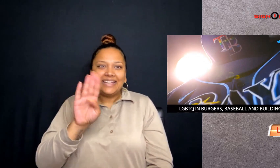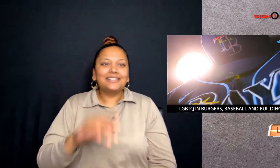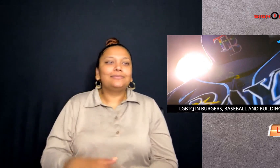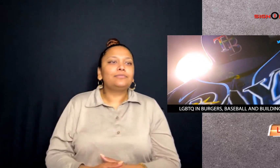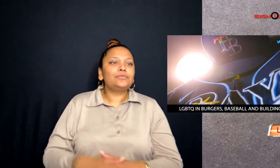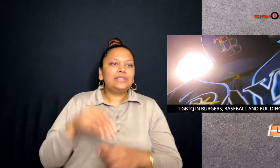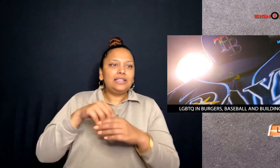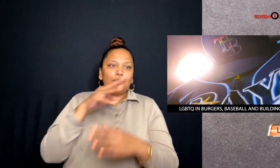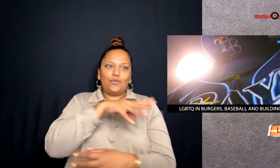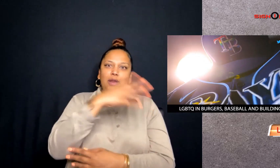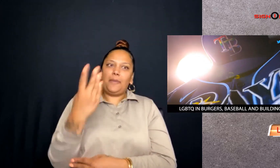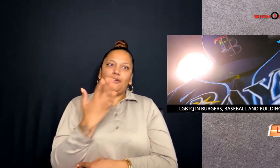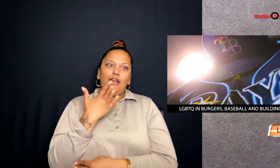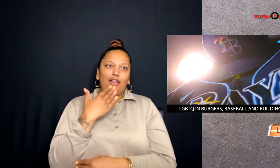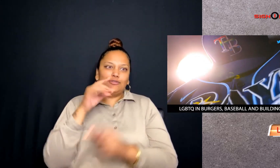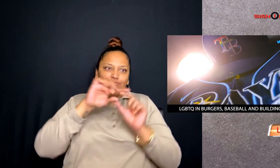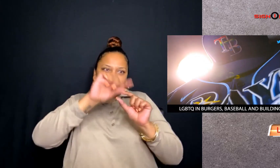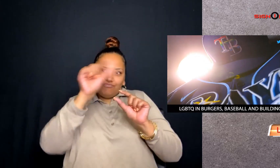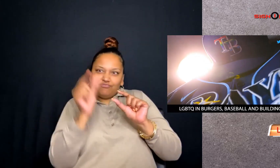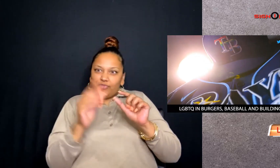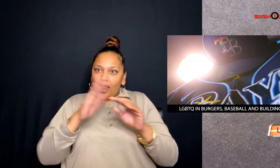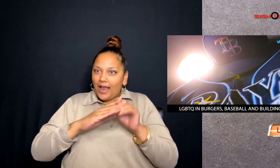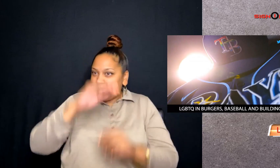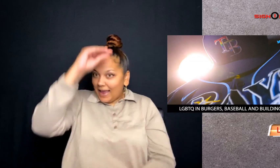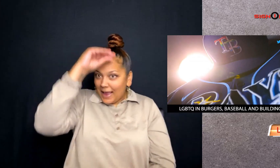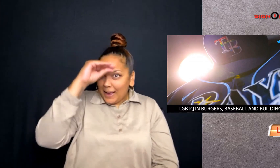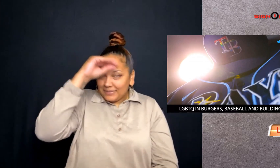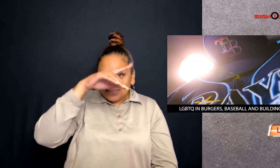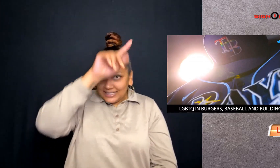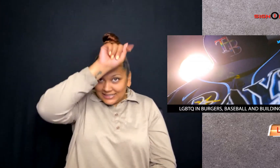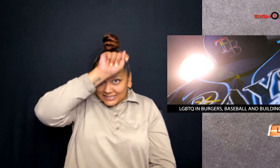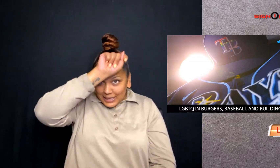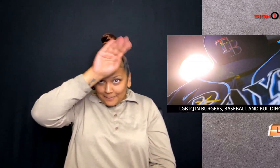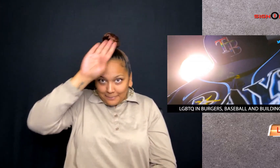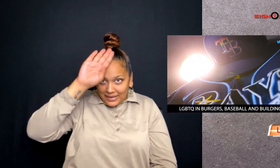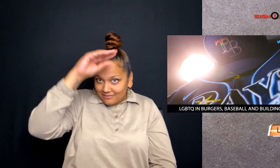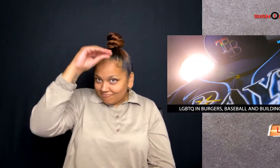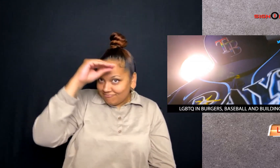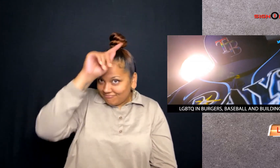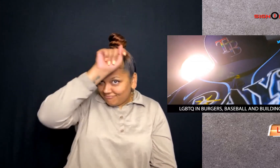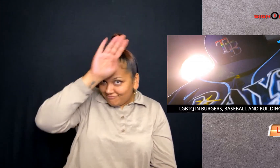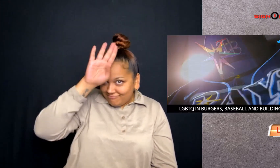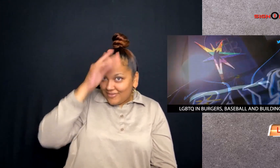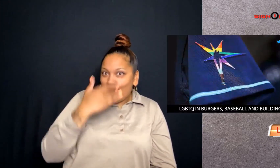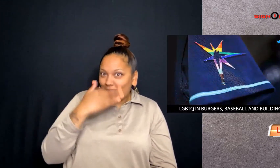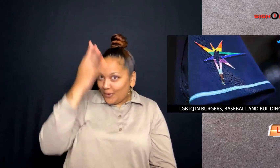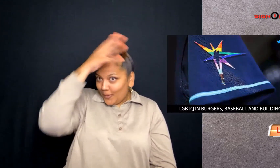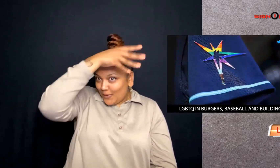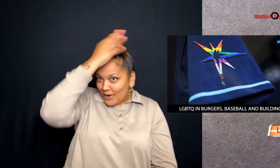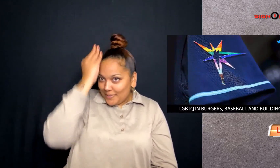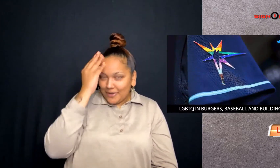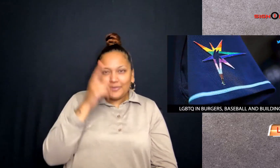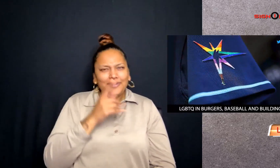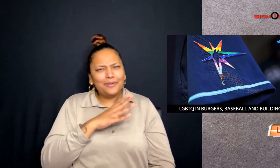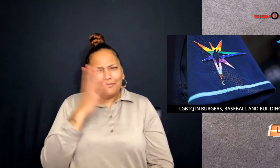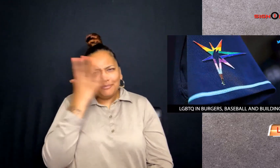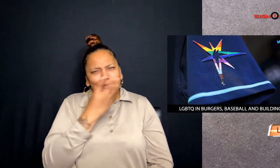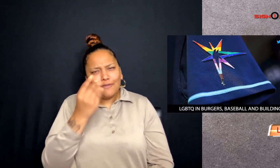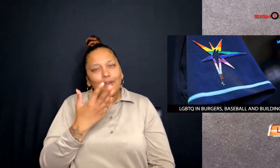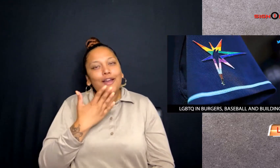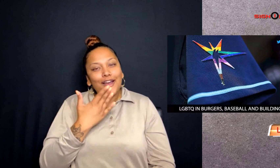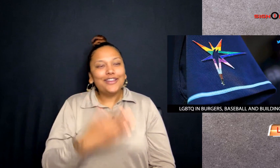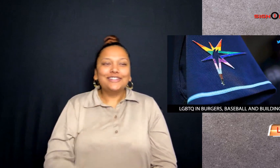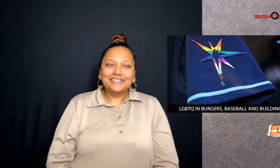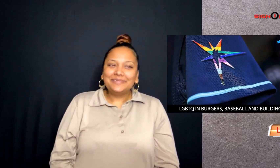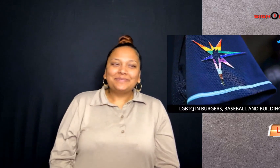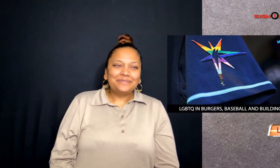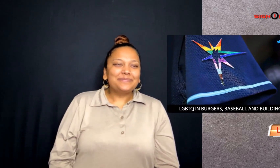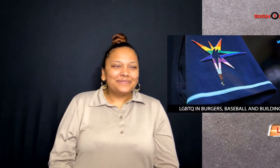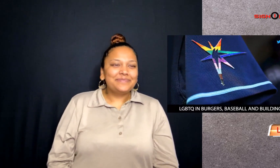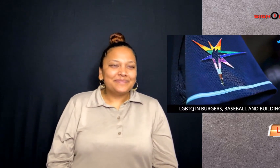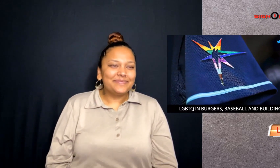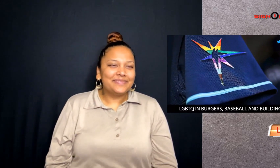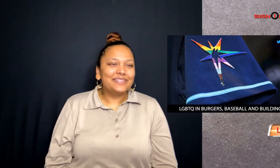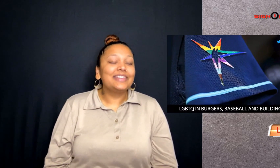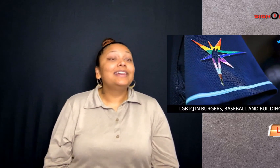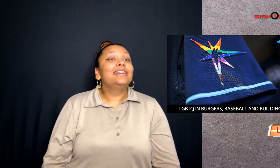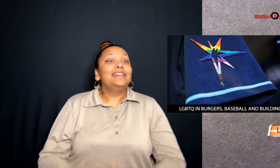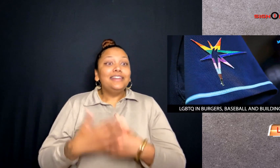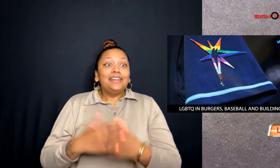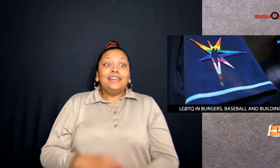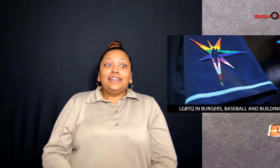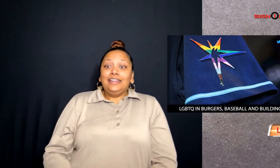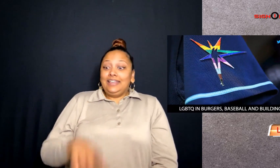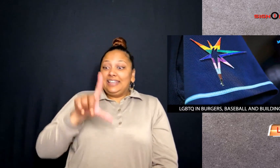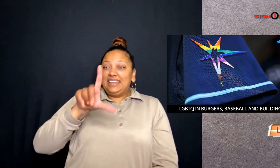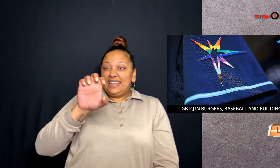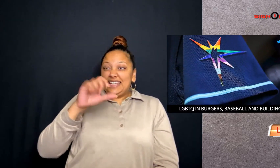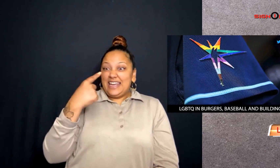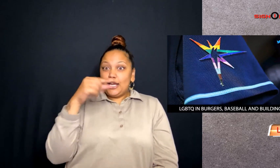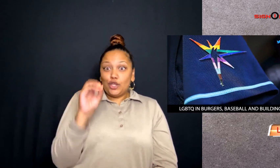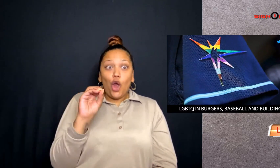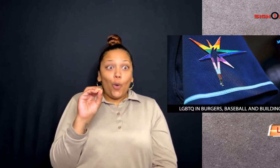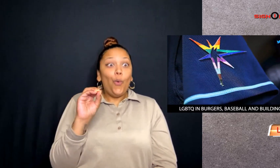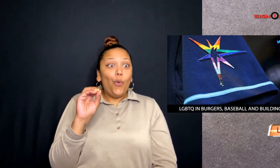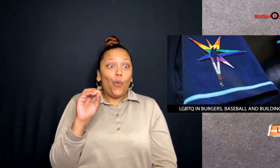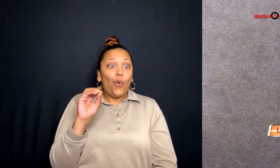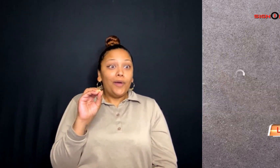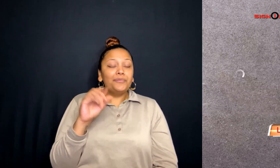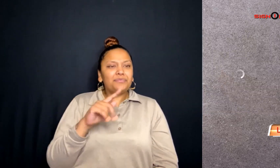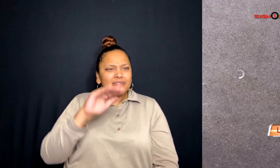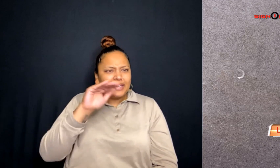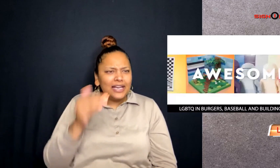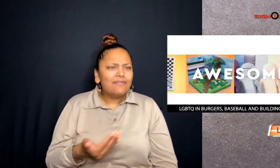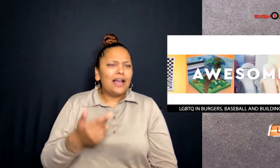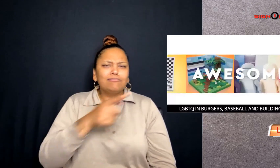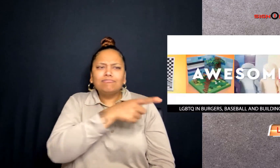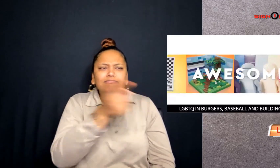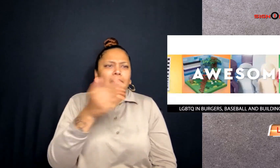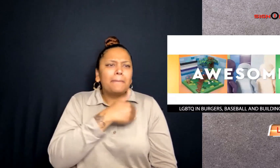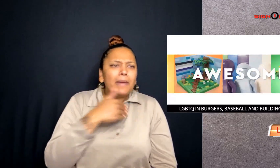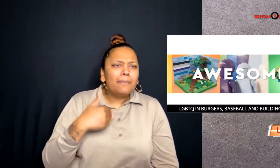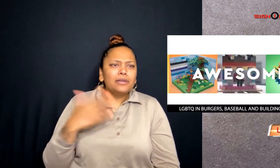T and B in rainbow colors on the caps